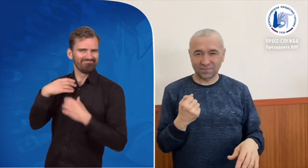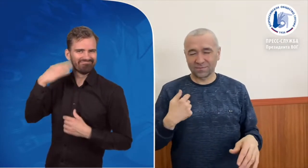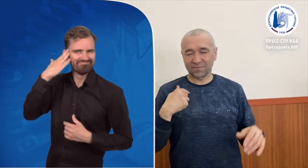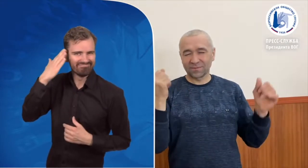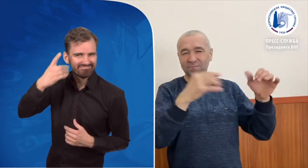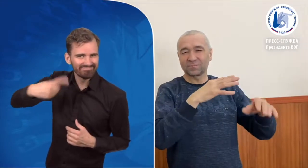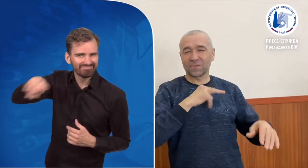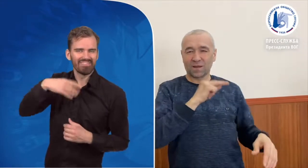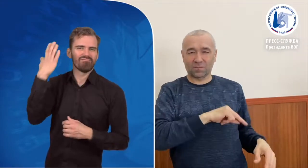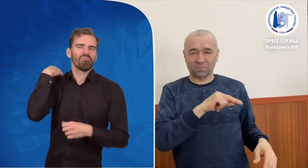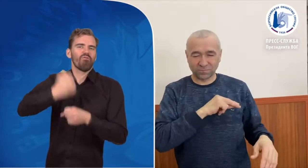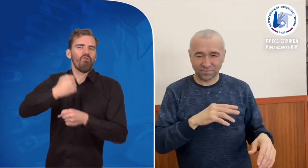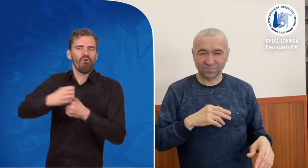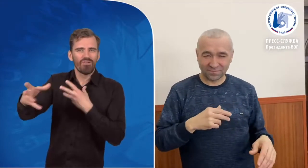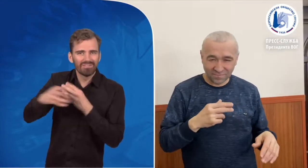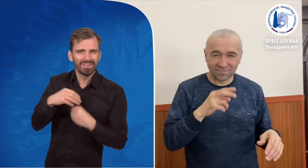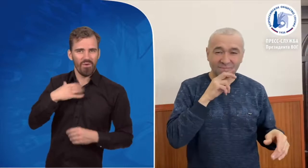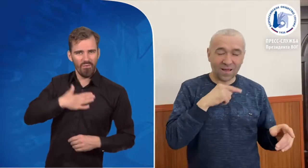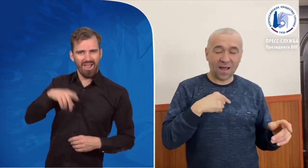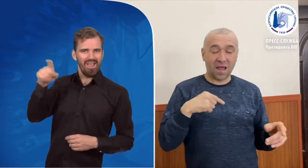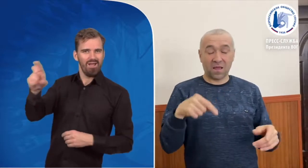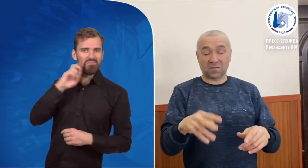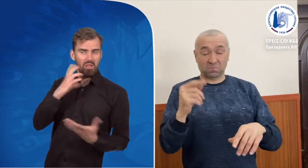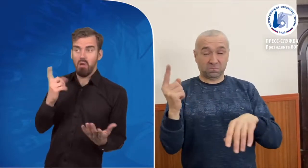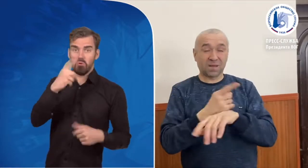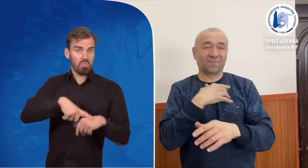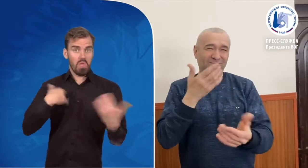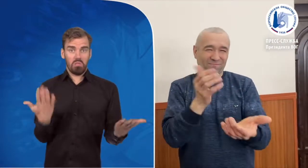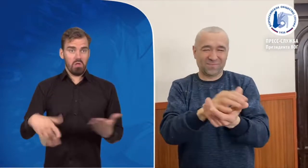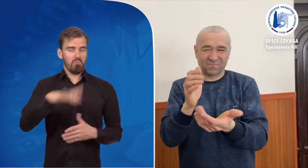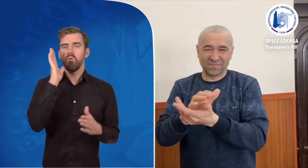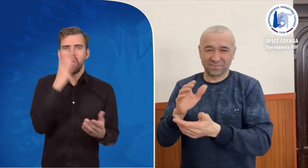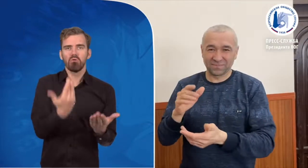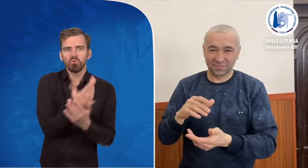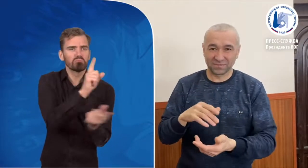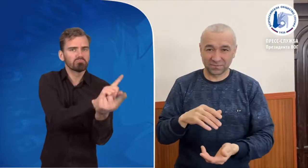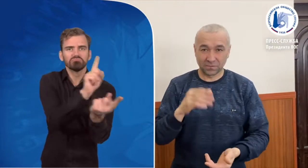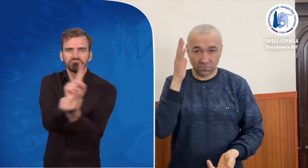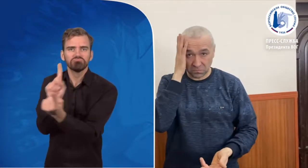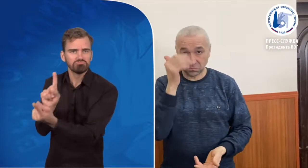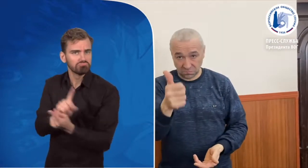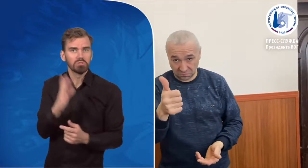I knew many from my former job. But that’s fine, I met new people in Tambov.